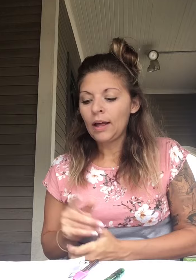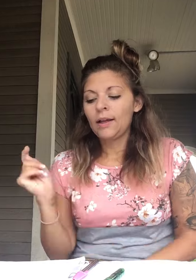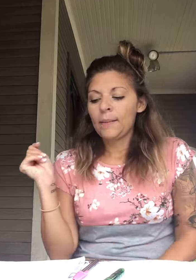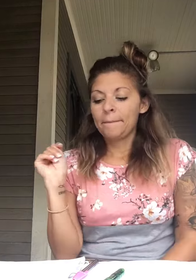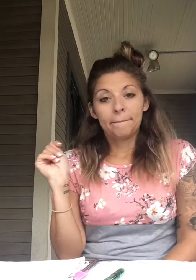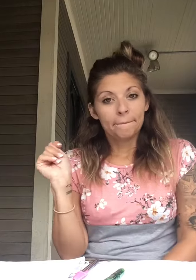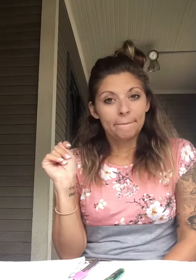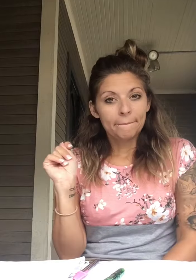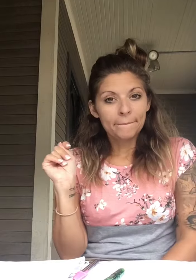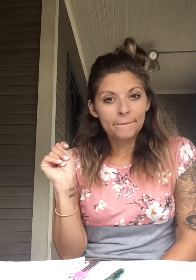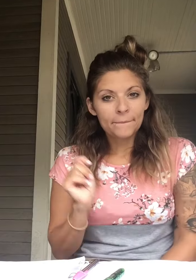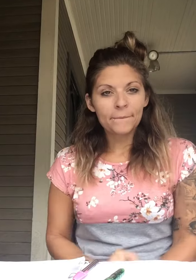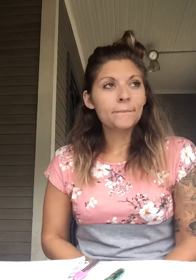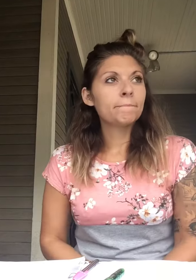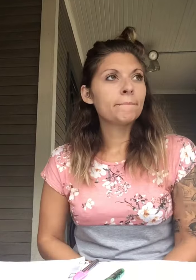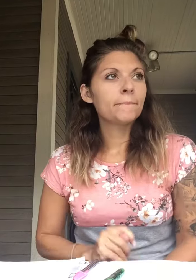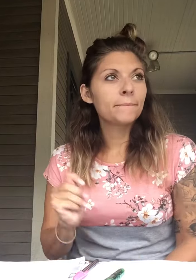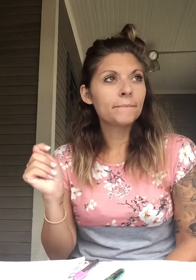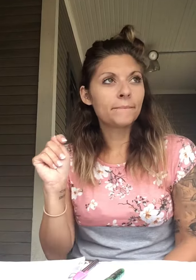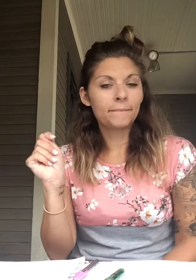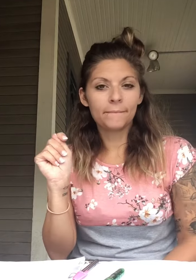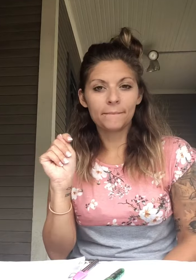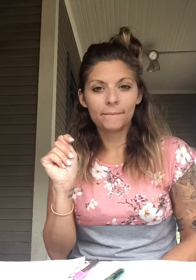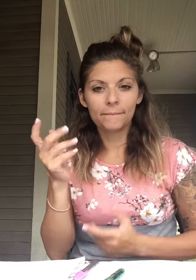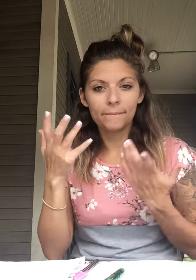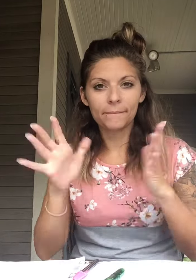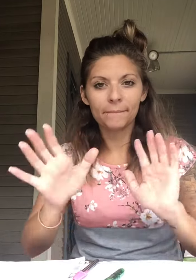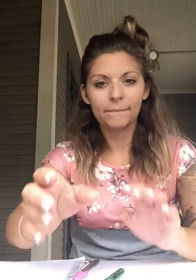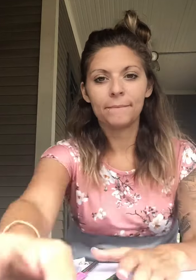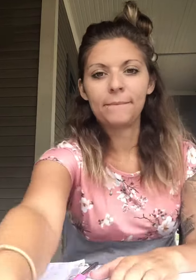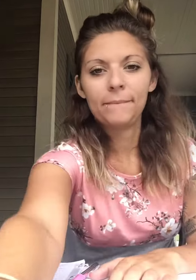Bathroom bathroom finished!